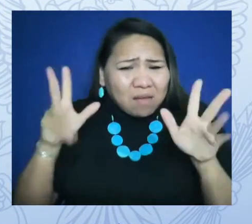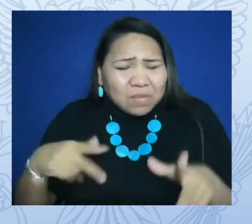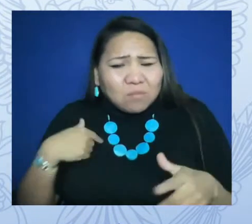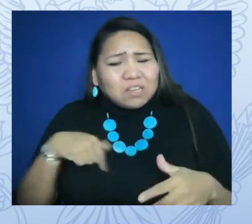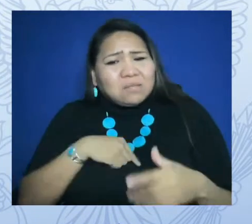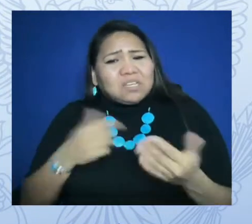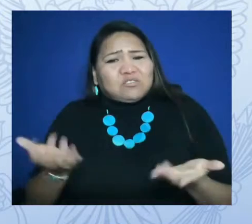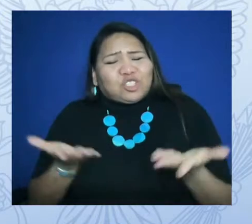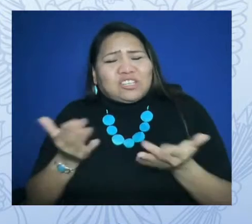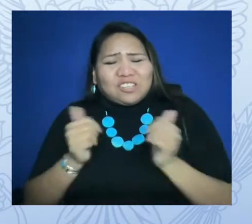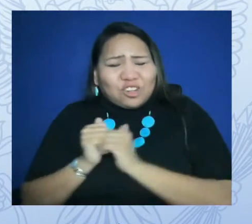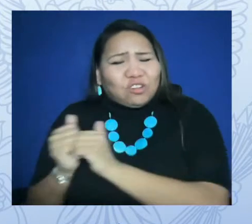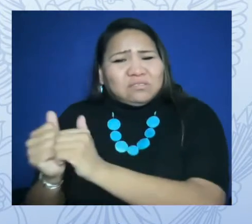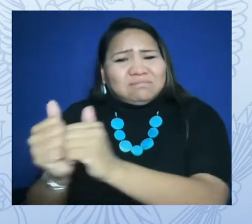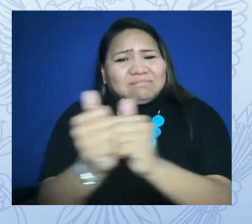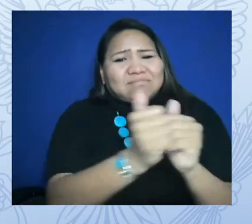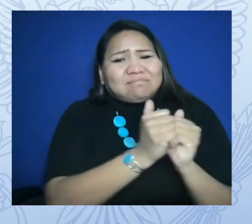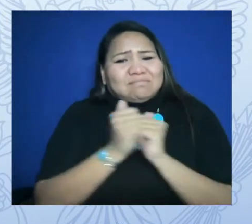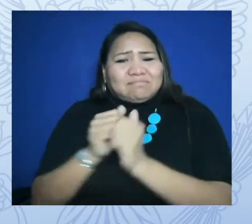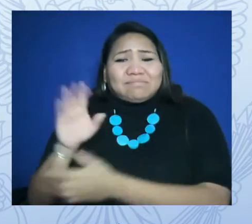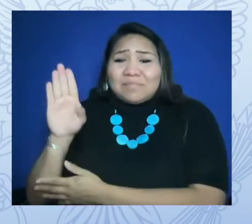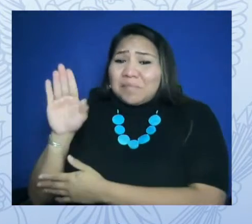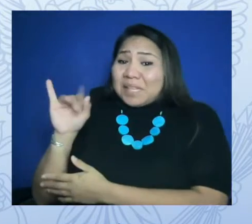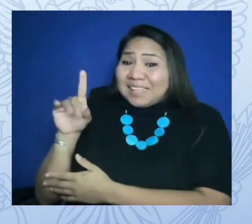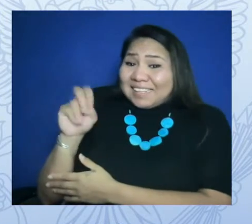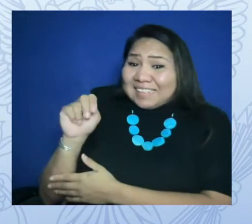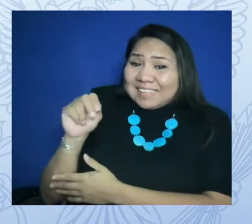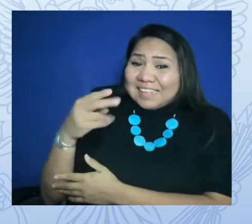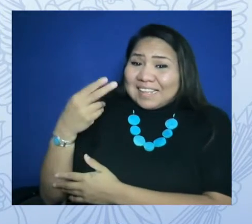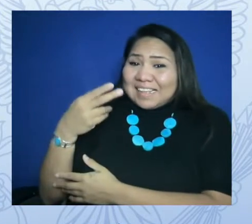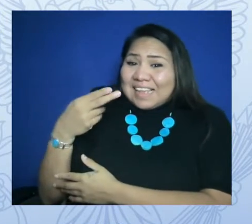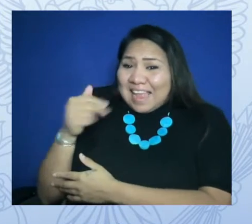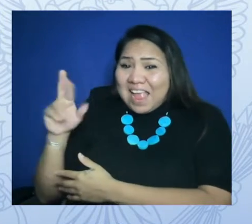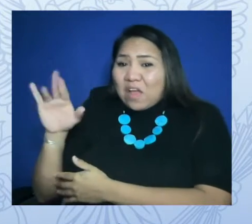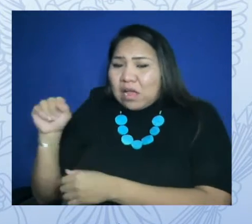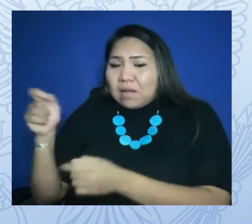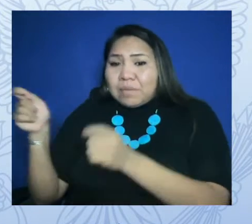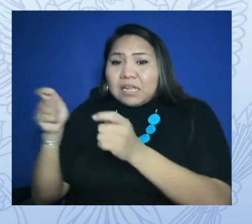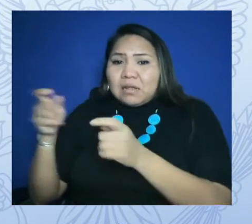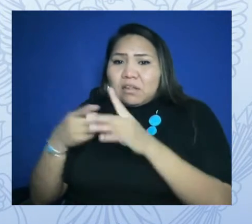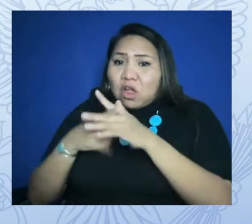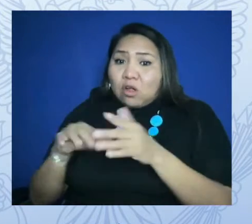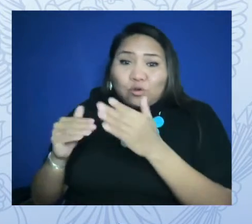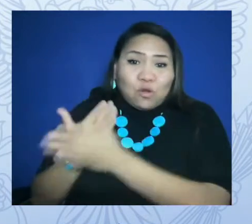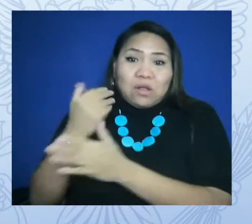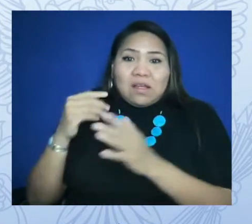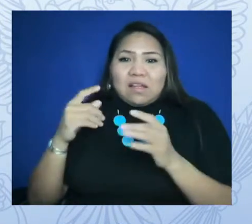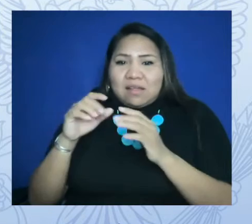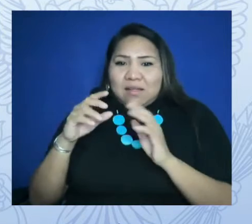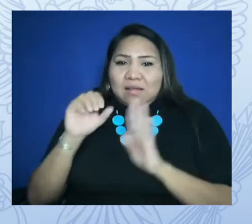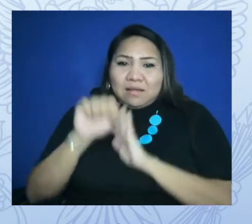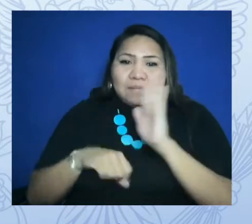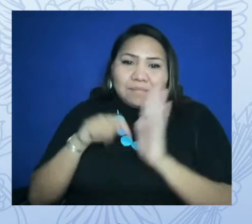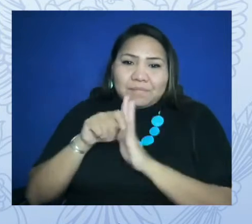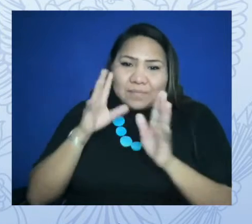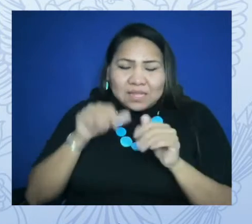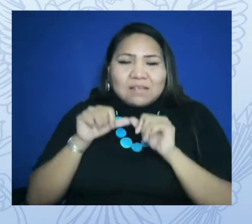The Biden-Harris administration ushered in a new era that will far outlast our leadership since day one.